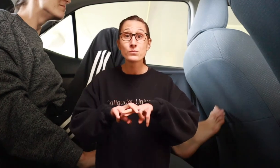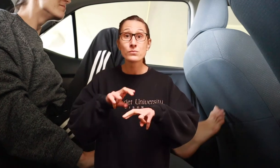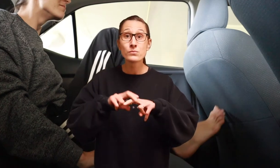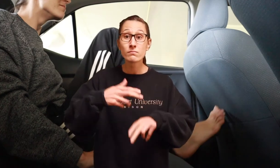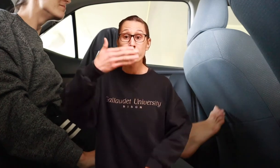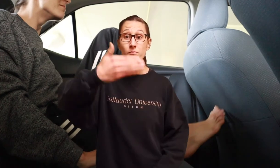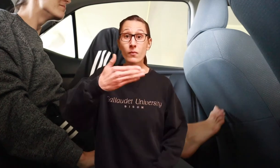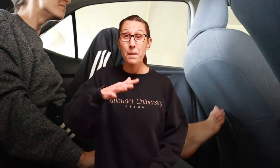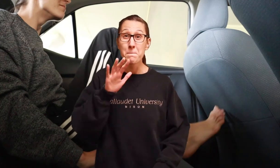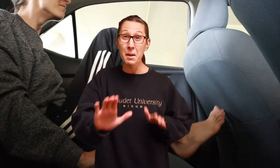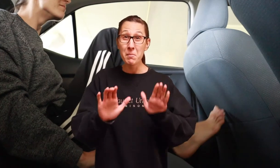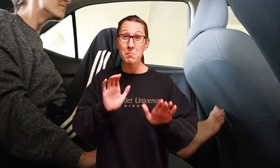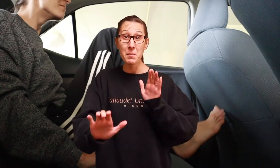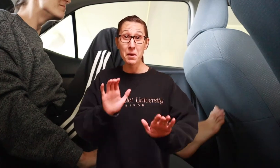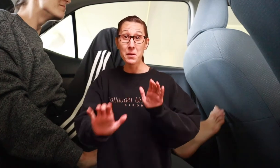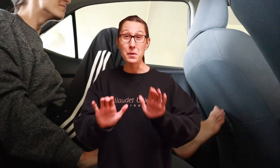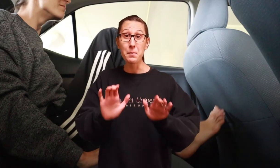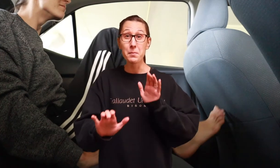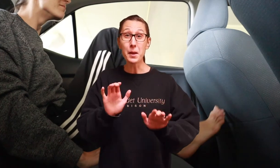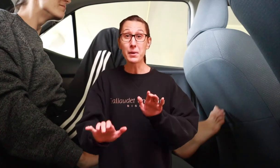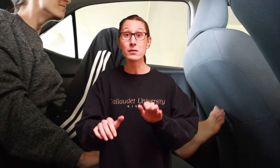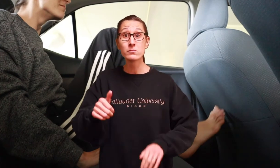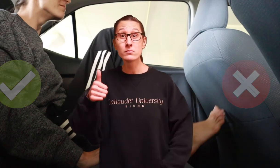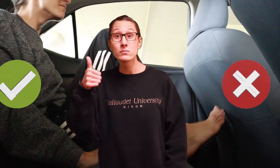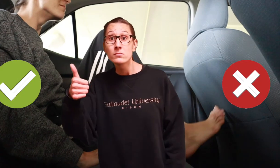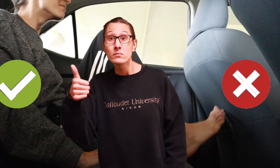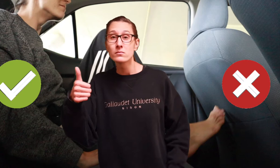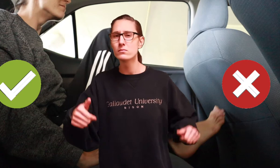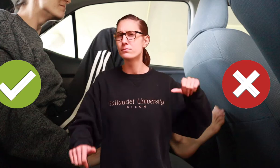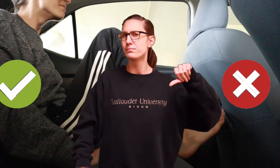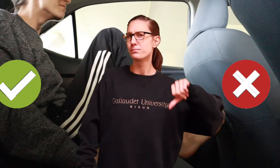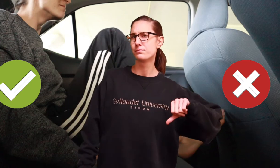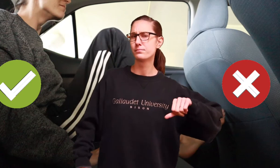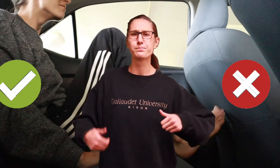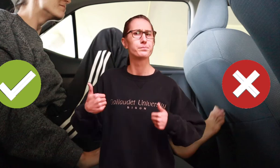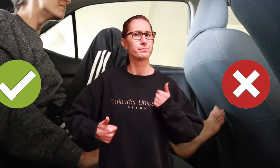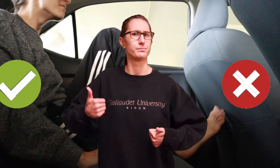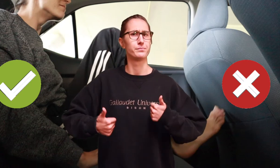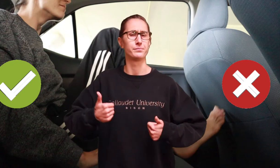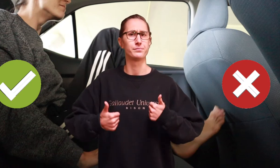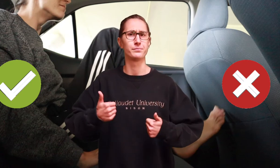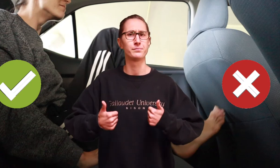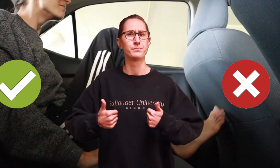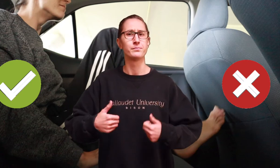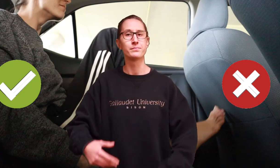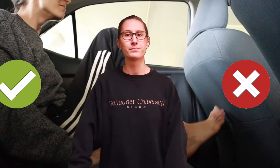Is kicking the chair in front of you good or bad?